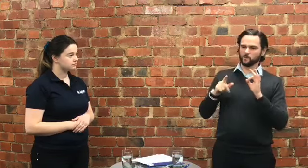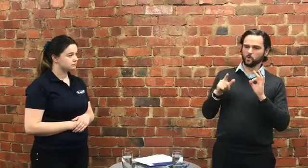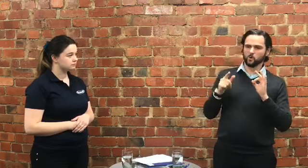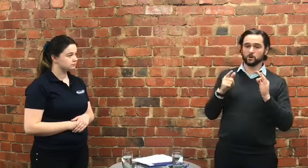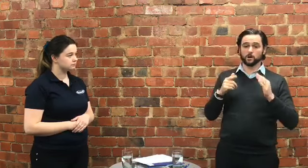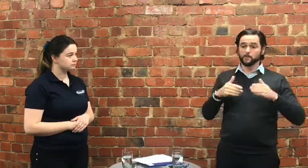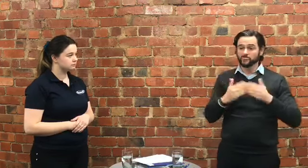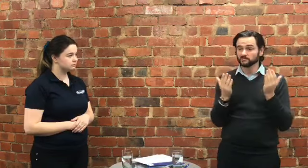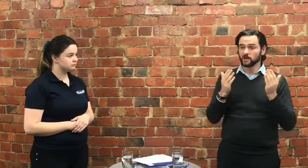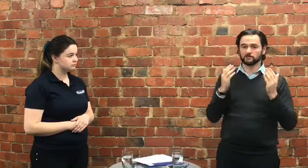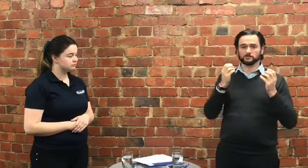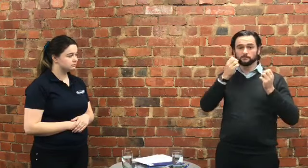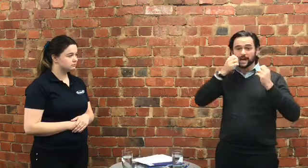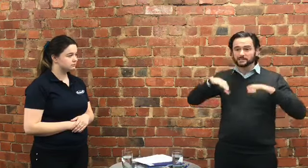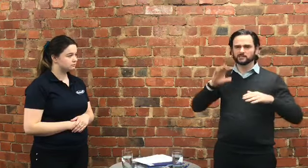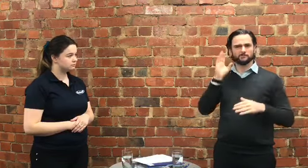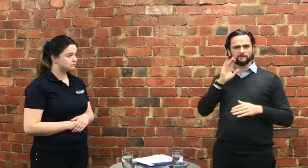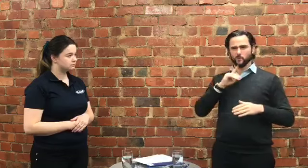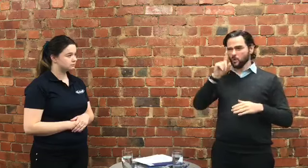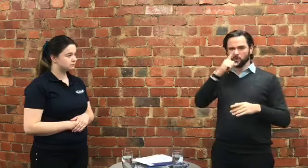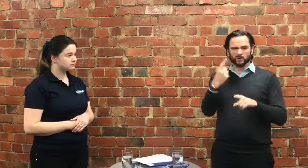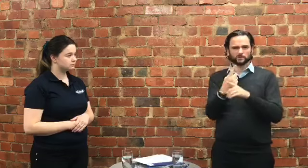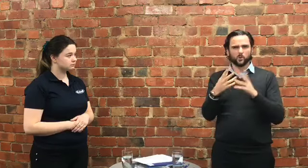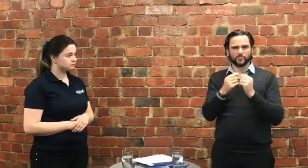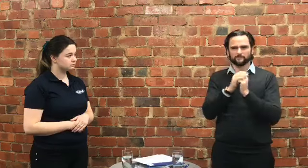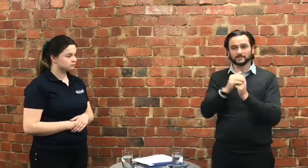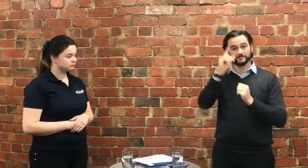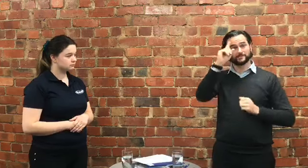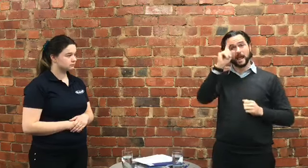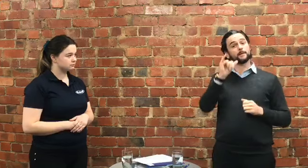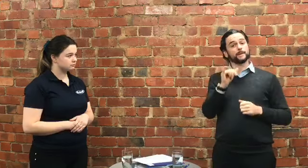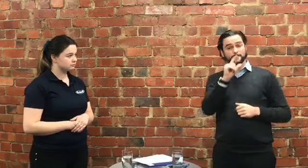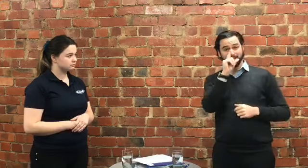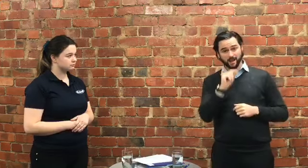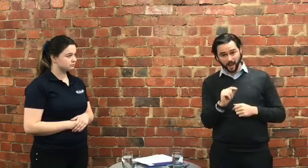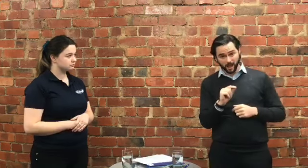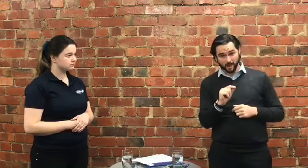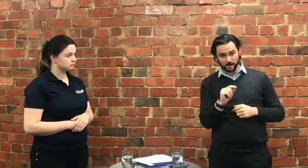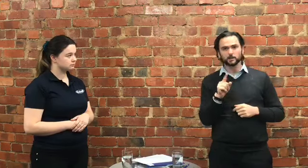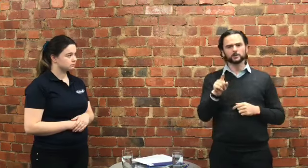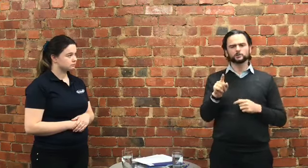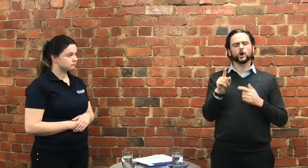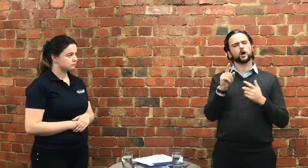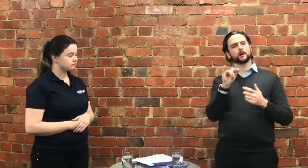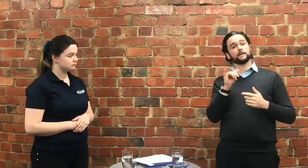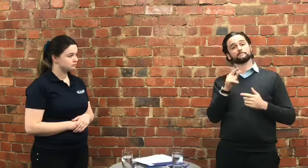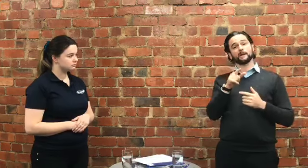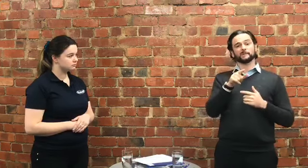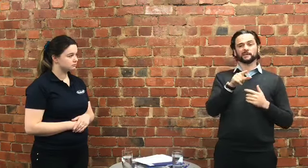you can make sure you have that covered. You can talk about that to them.